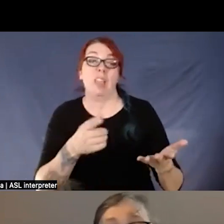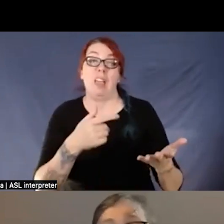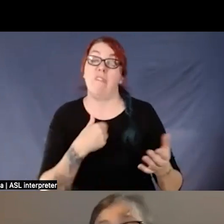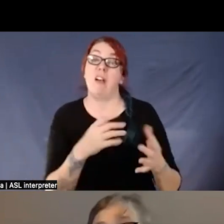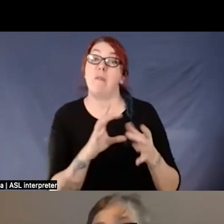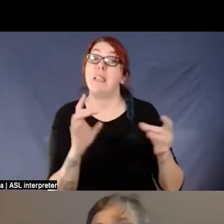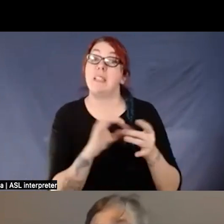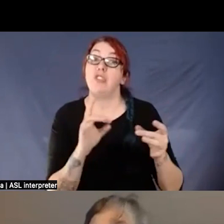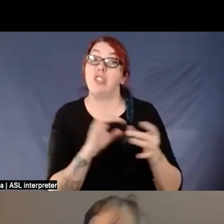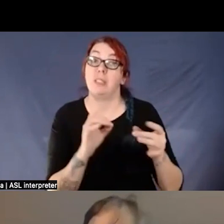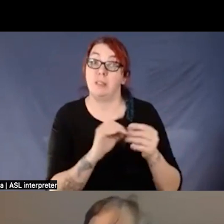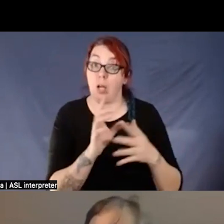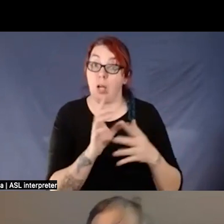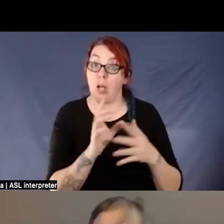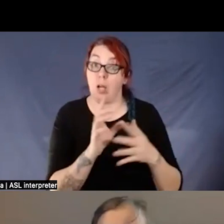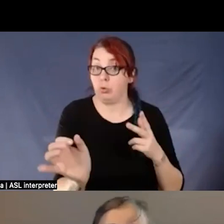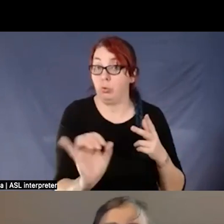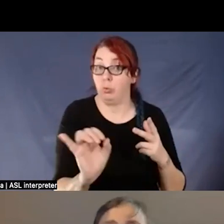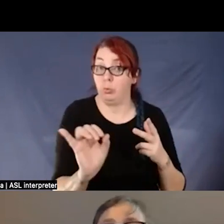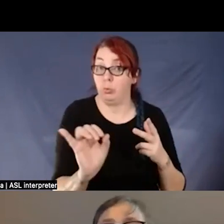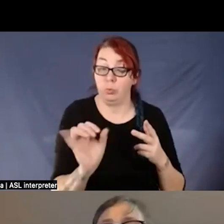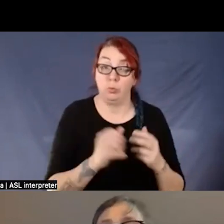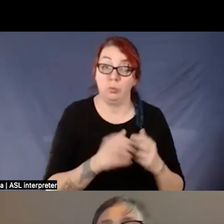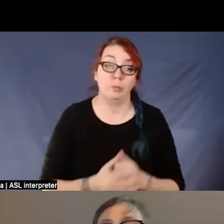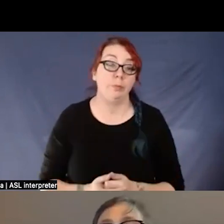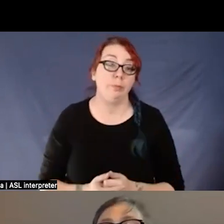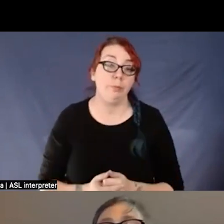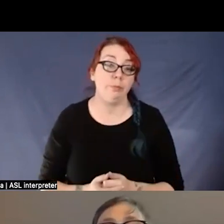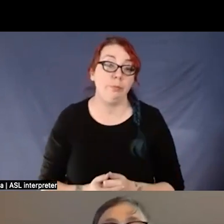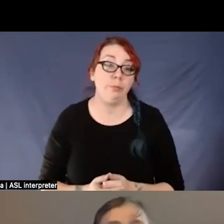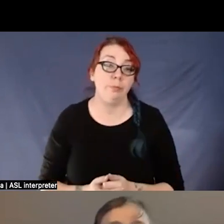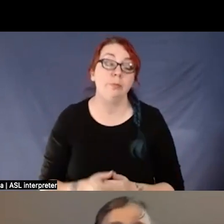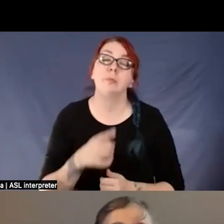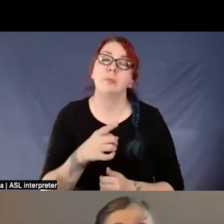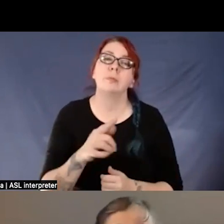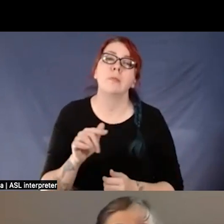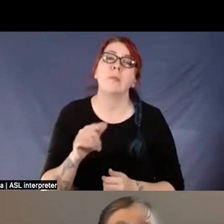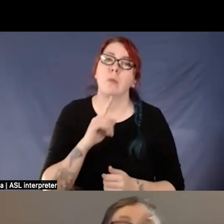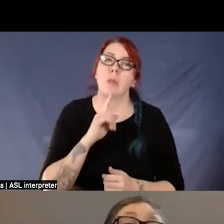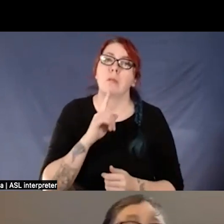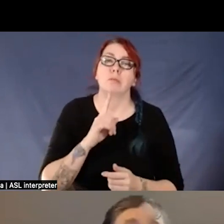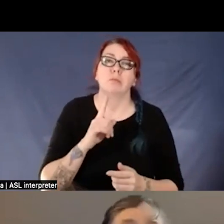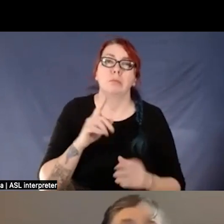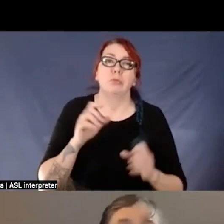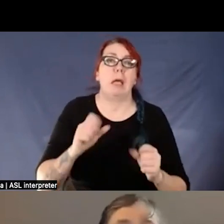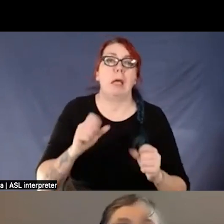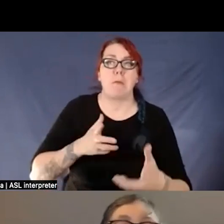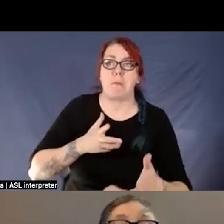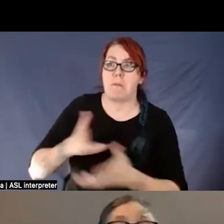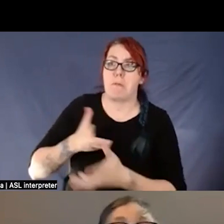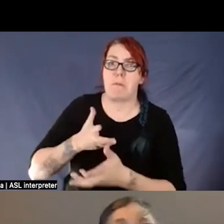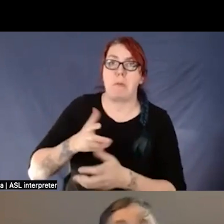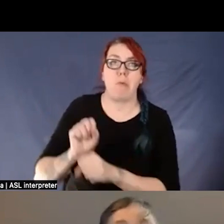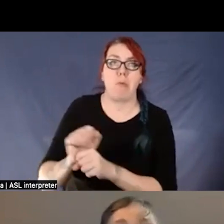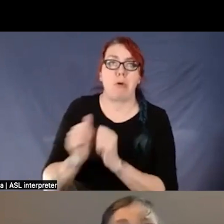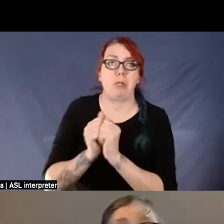option as well. It does allow for real-time collaboration like Slack, but it also keeps it